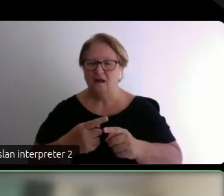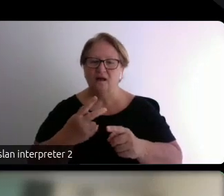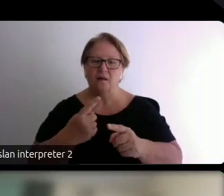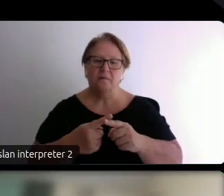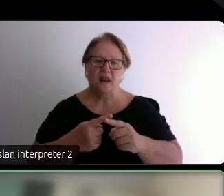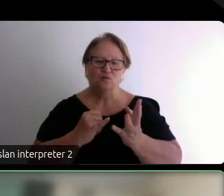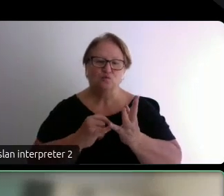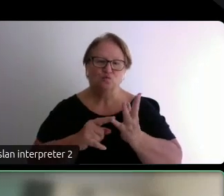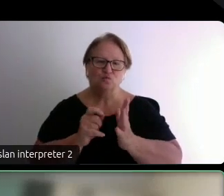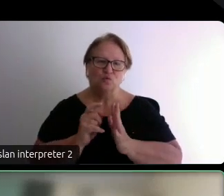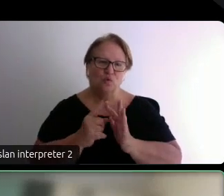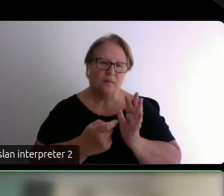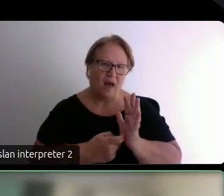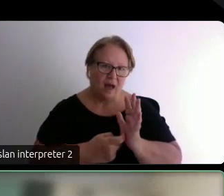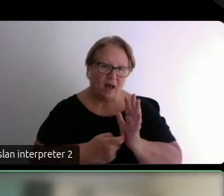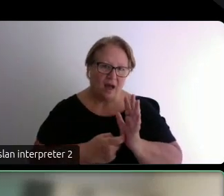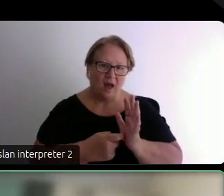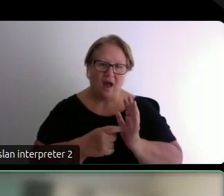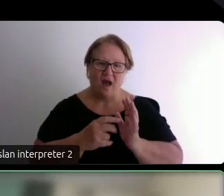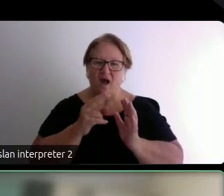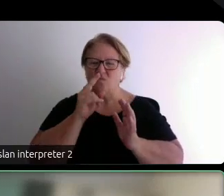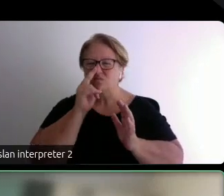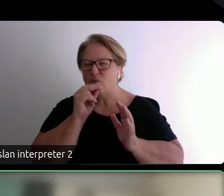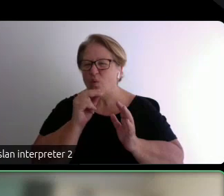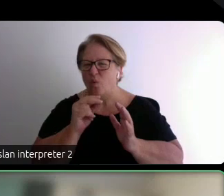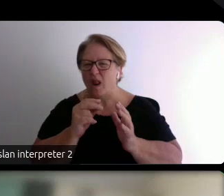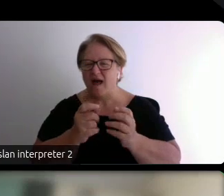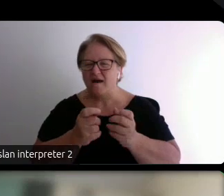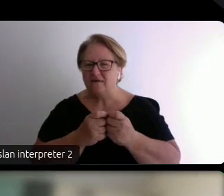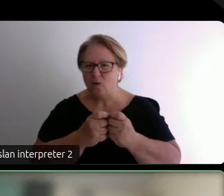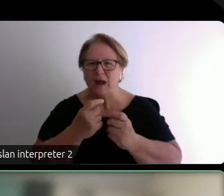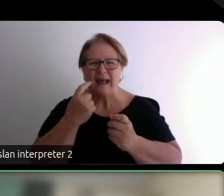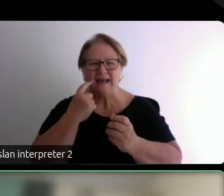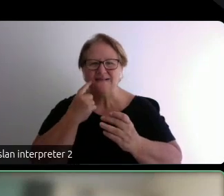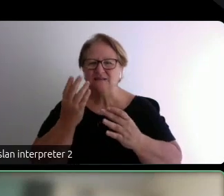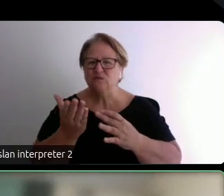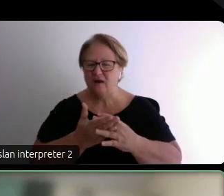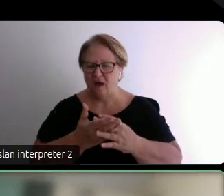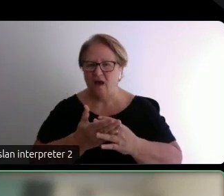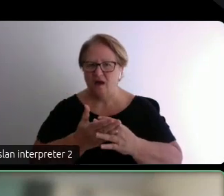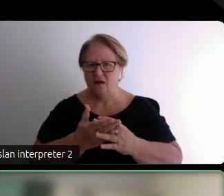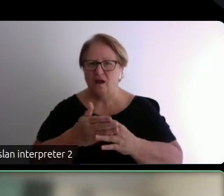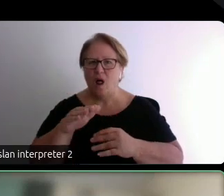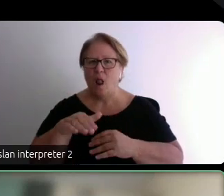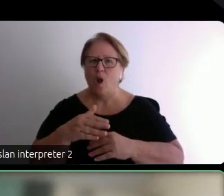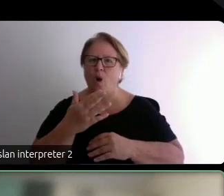bank and it's a small pool that will be easy to divide. It's a low-cost and less formal option